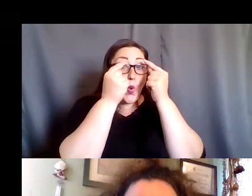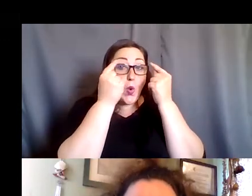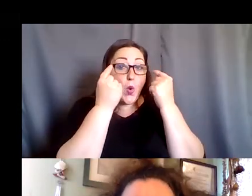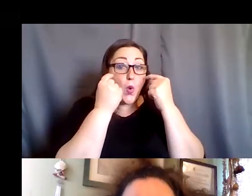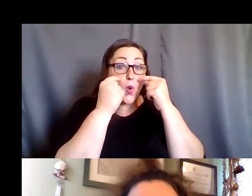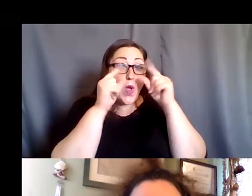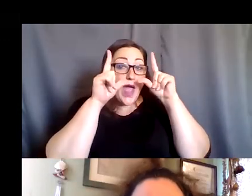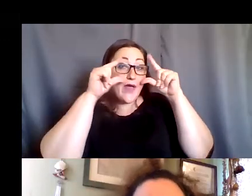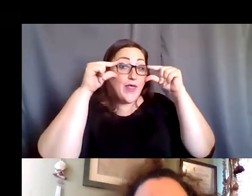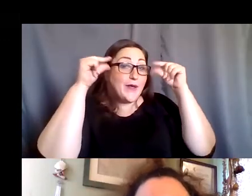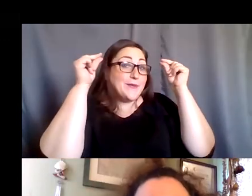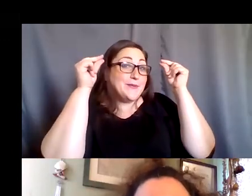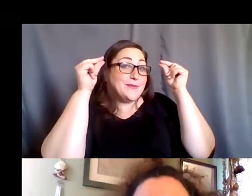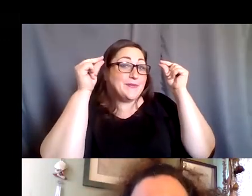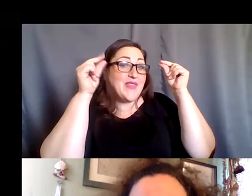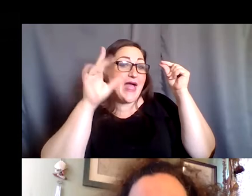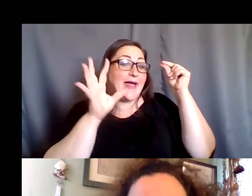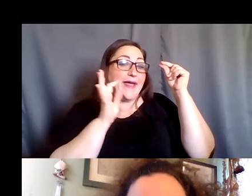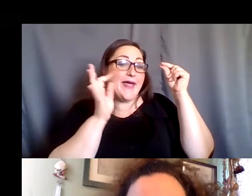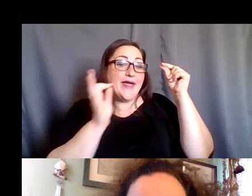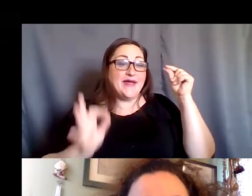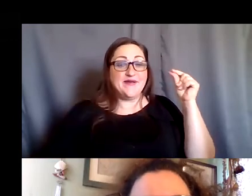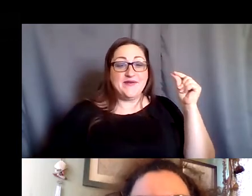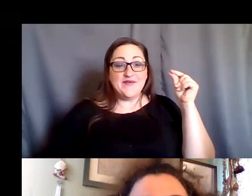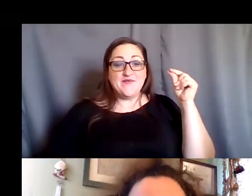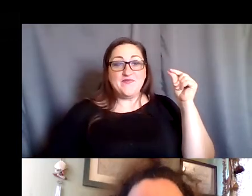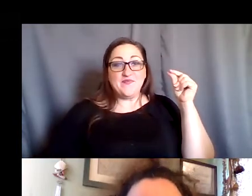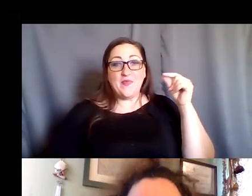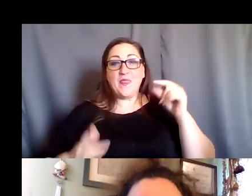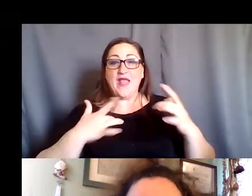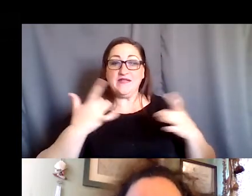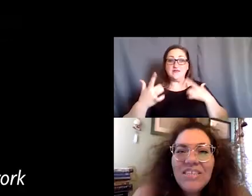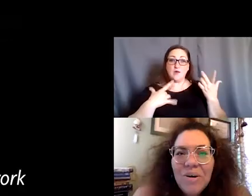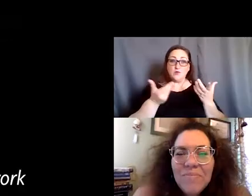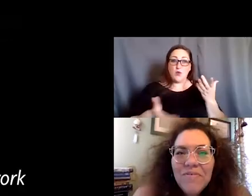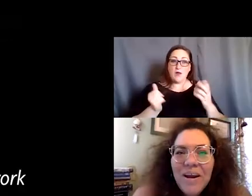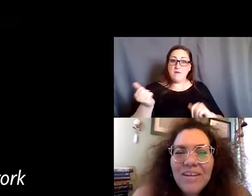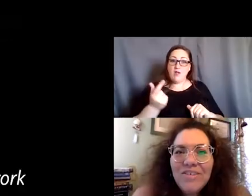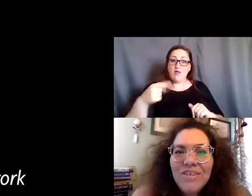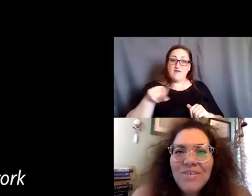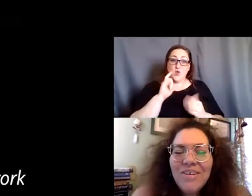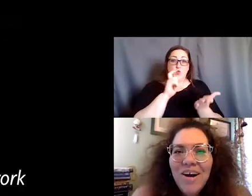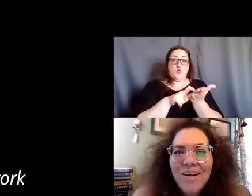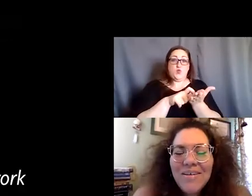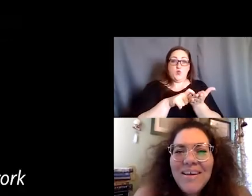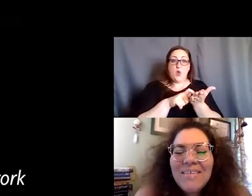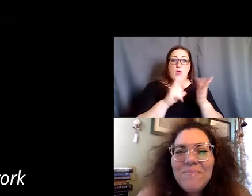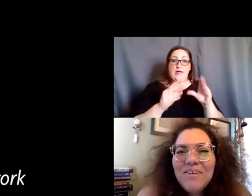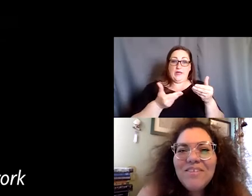I’m really excited to welcome all of you, and I wanted to just note, before I introduce our speakers for today,